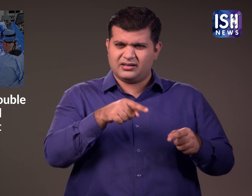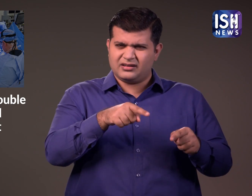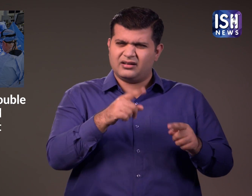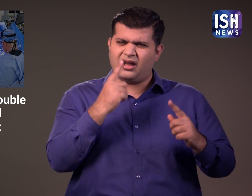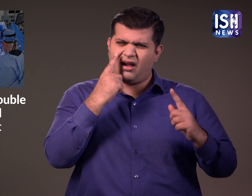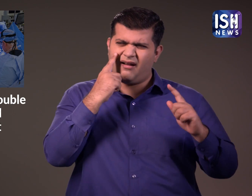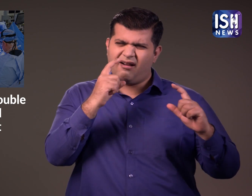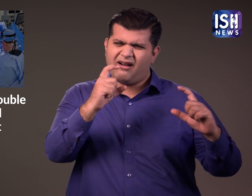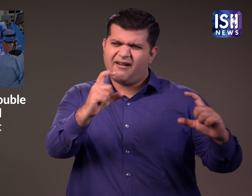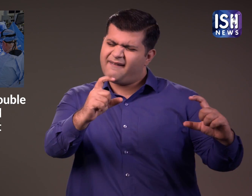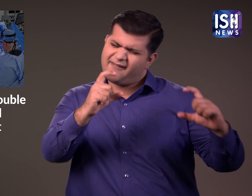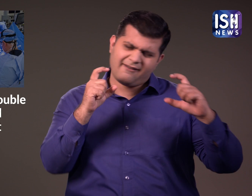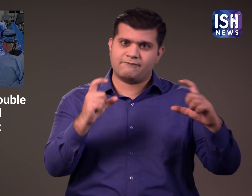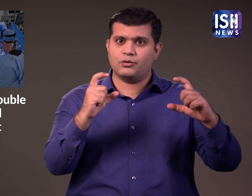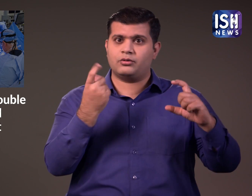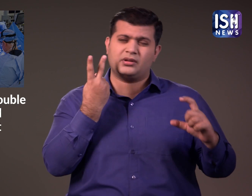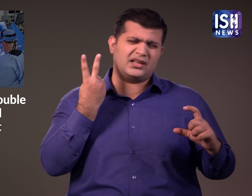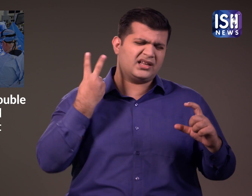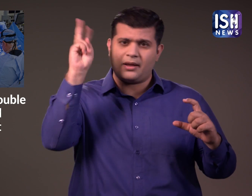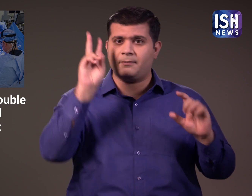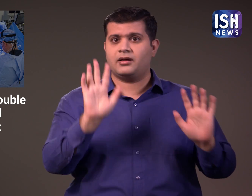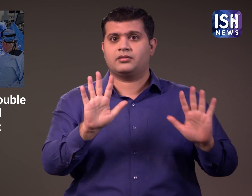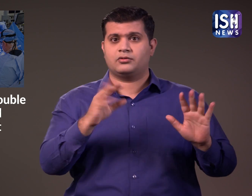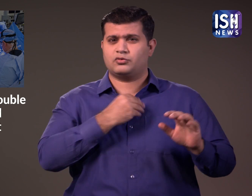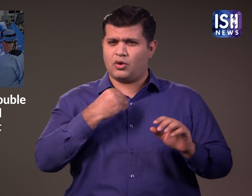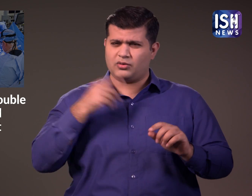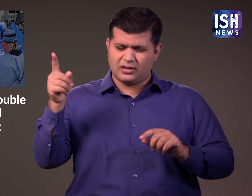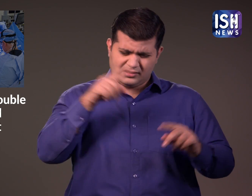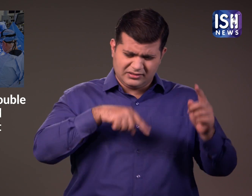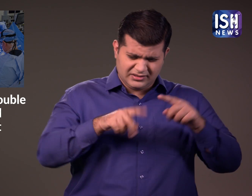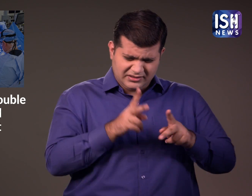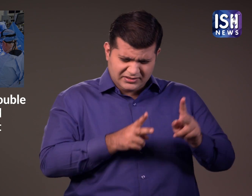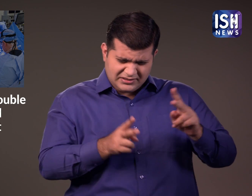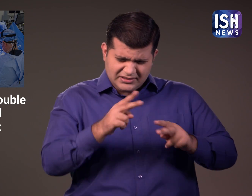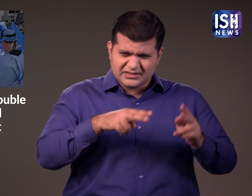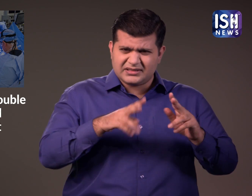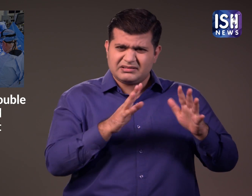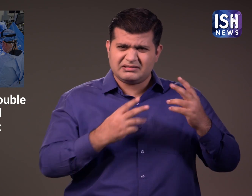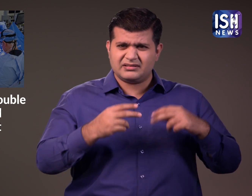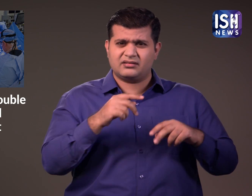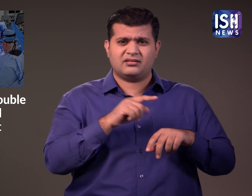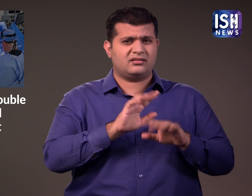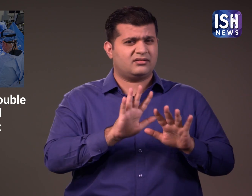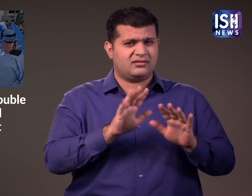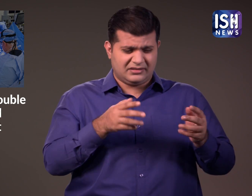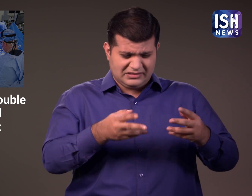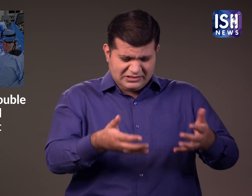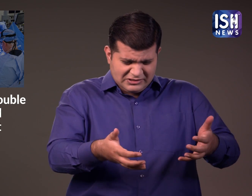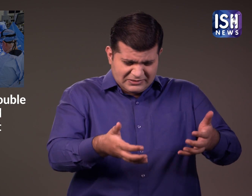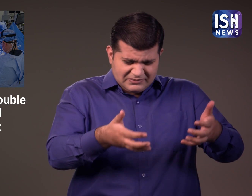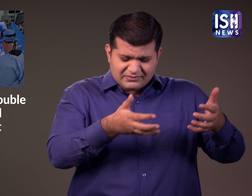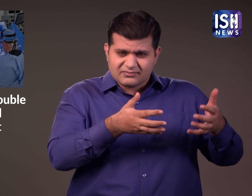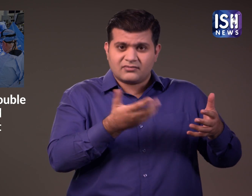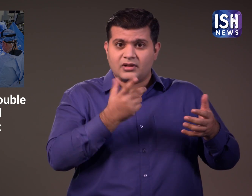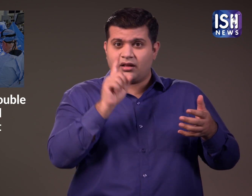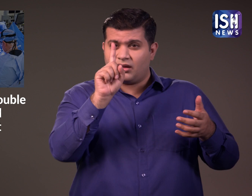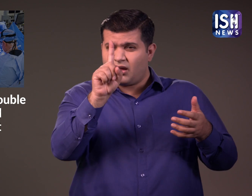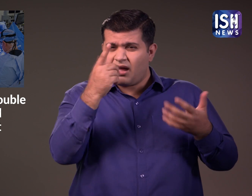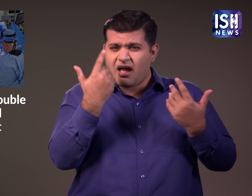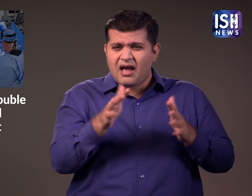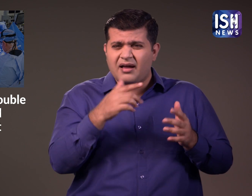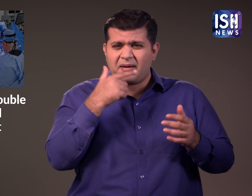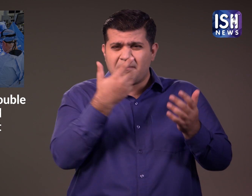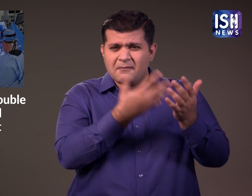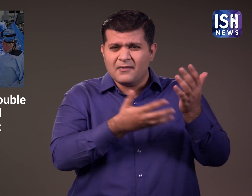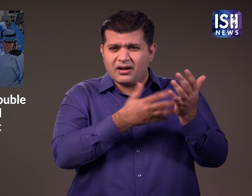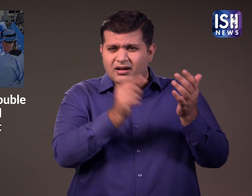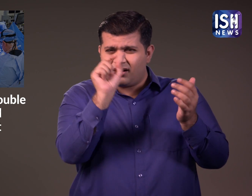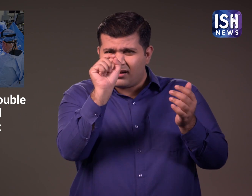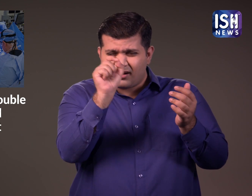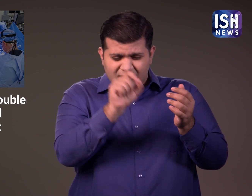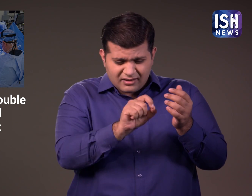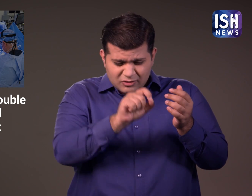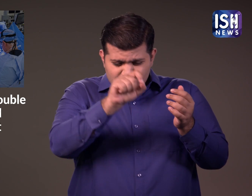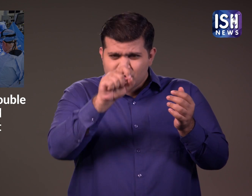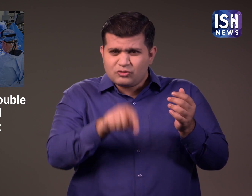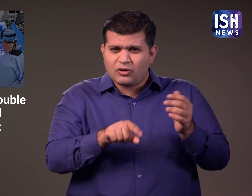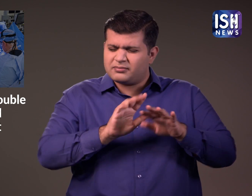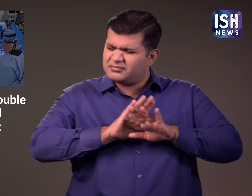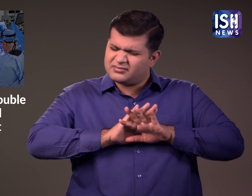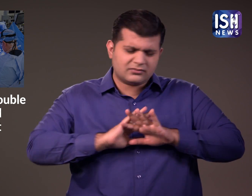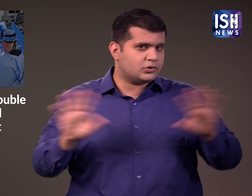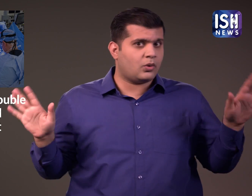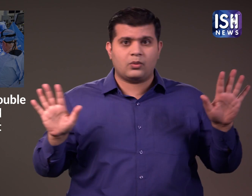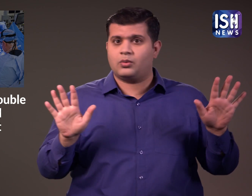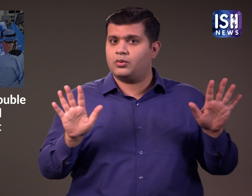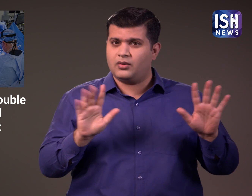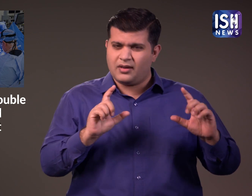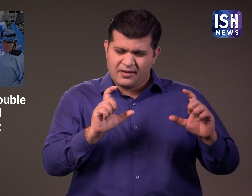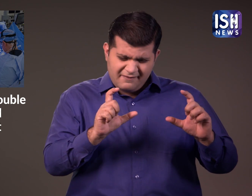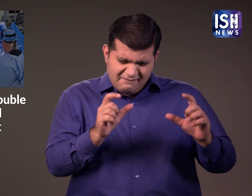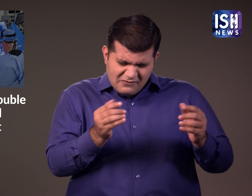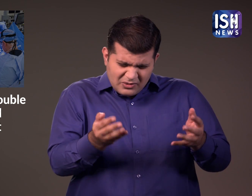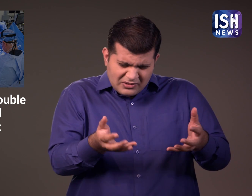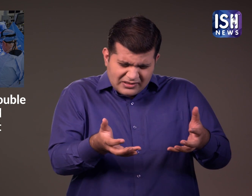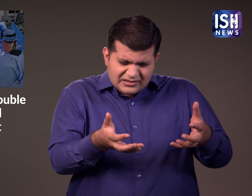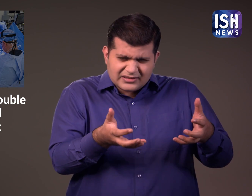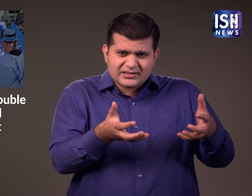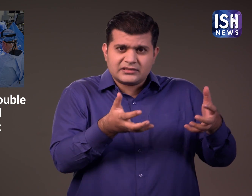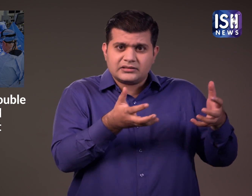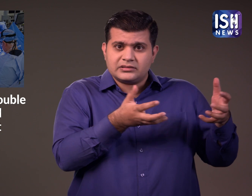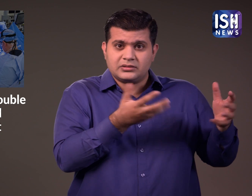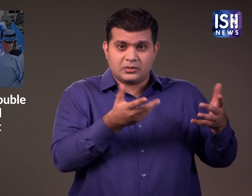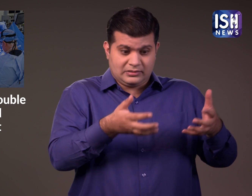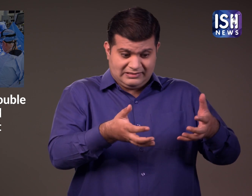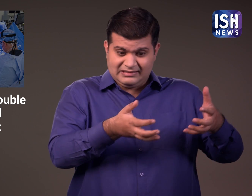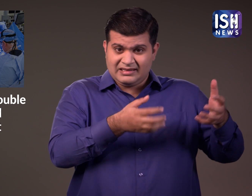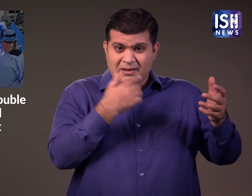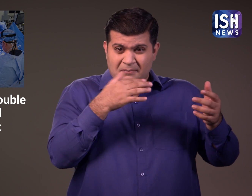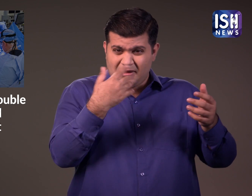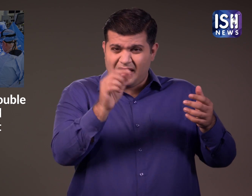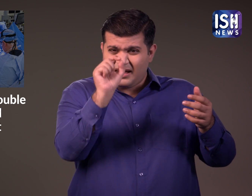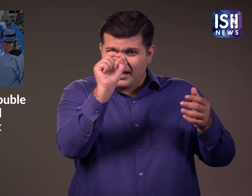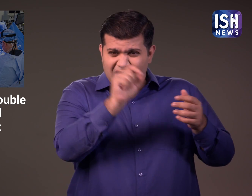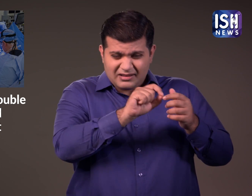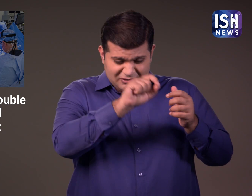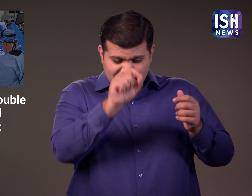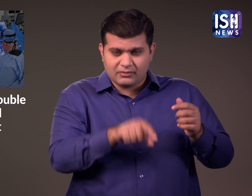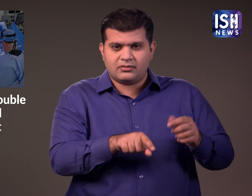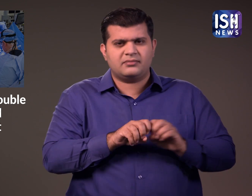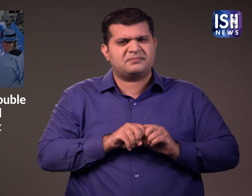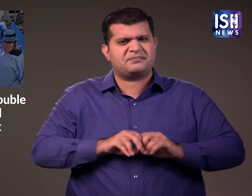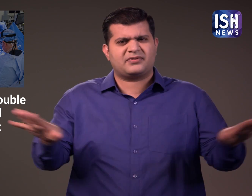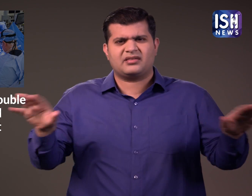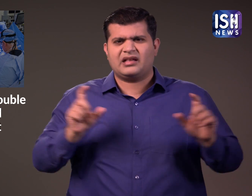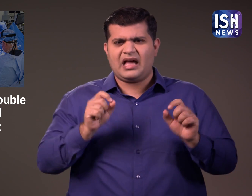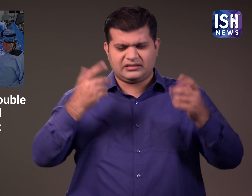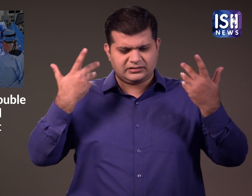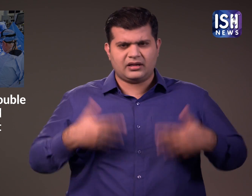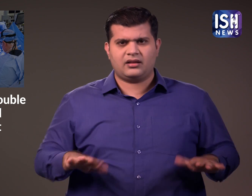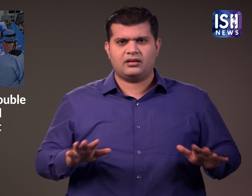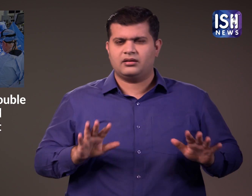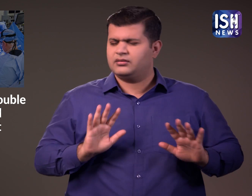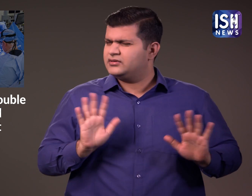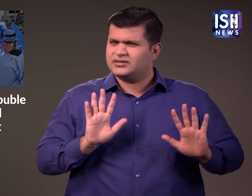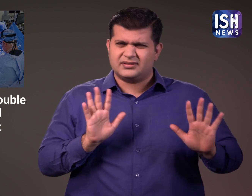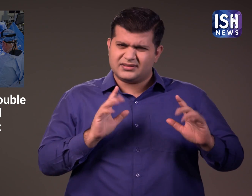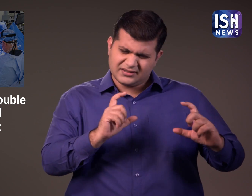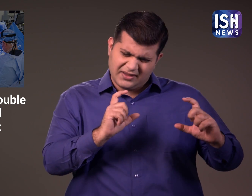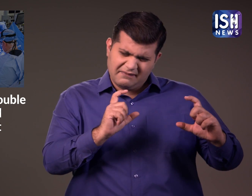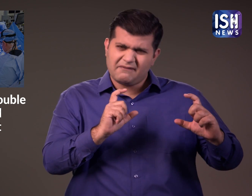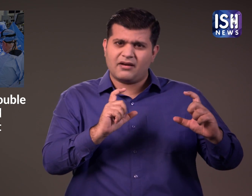They had to be careful not to spill any cancer into his chest cavity or bloodstream.